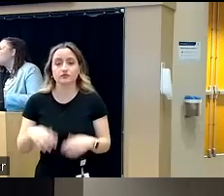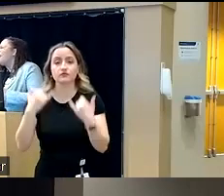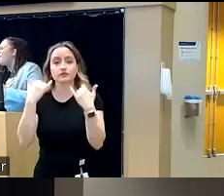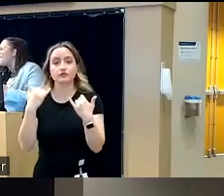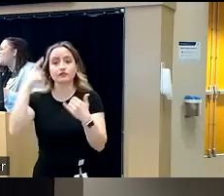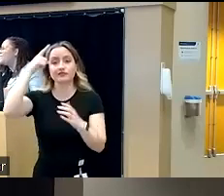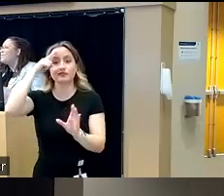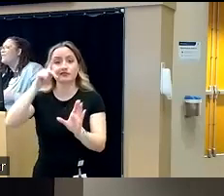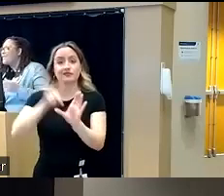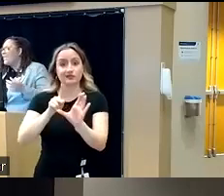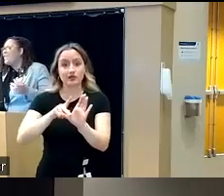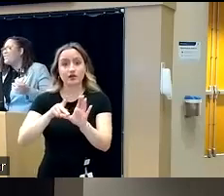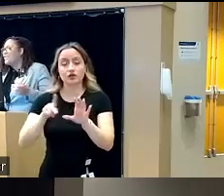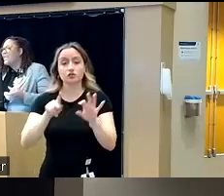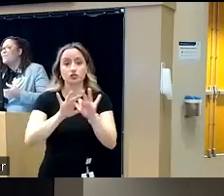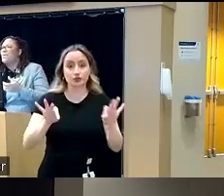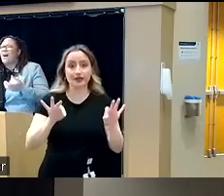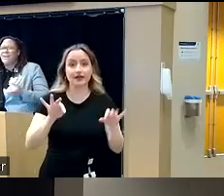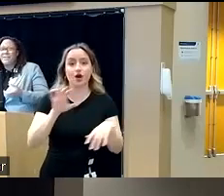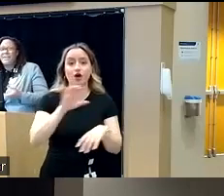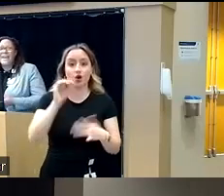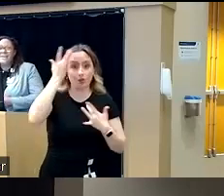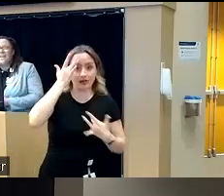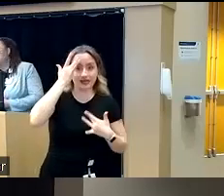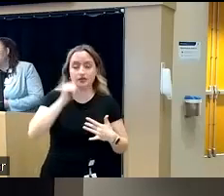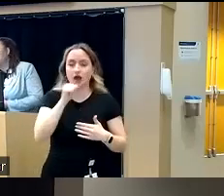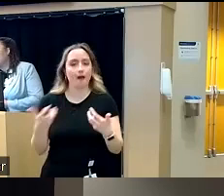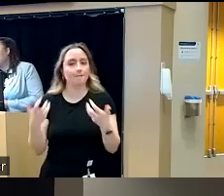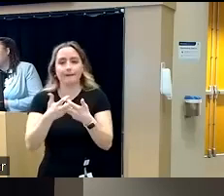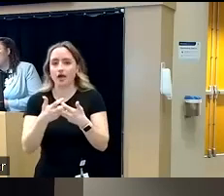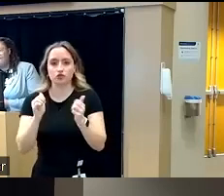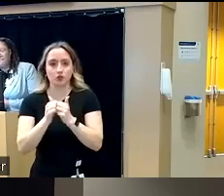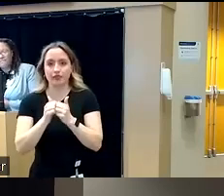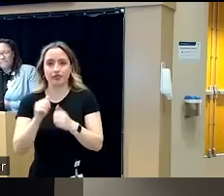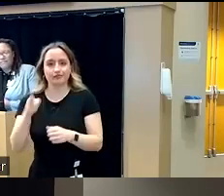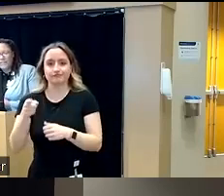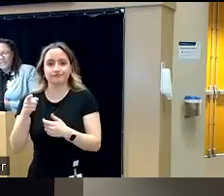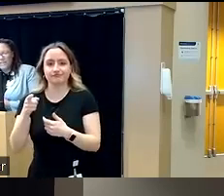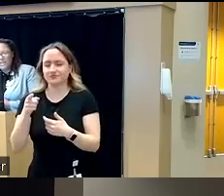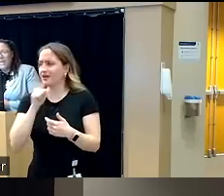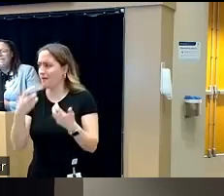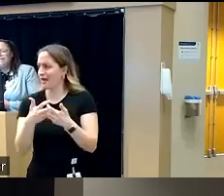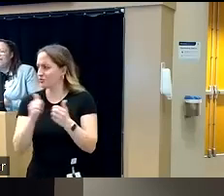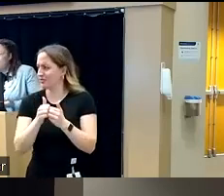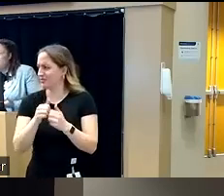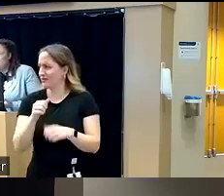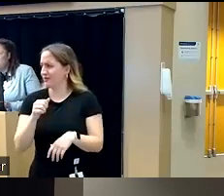does not match the degree of Education that is required as an acgme level ninety percent